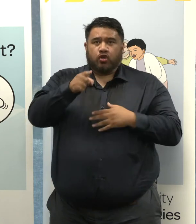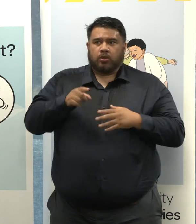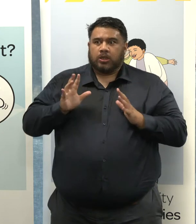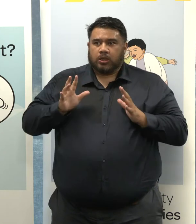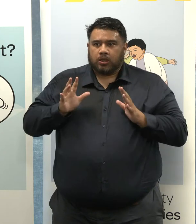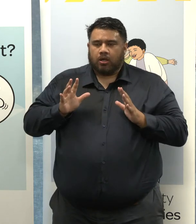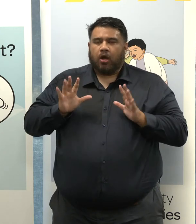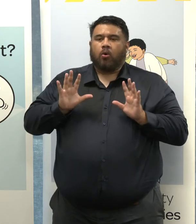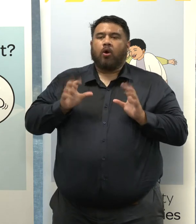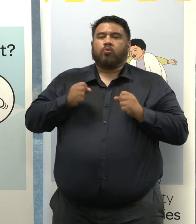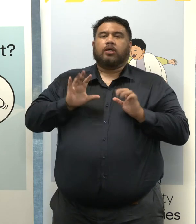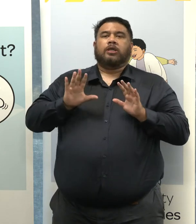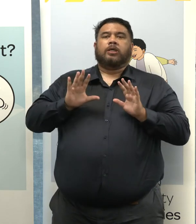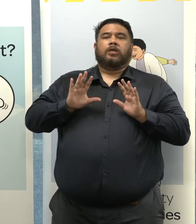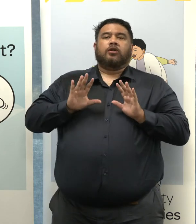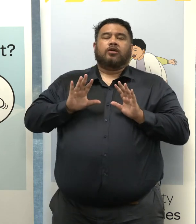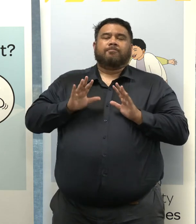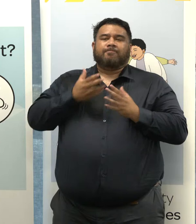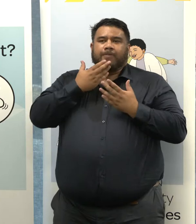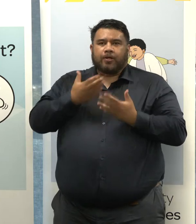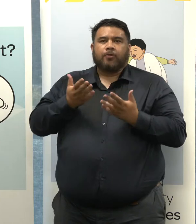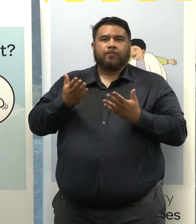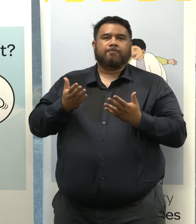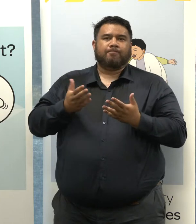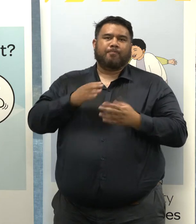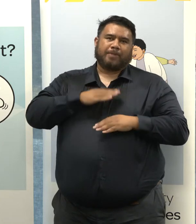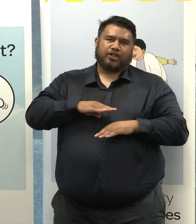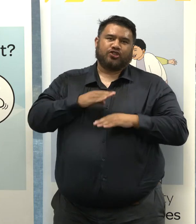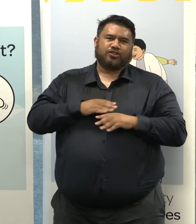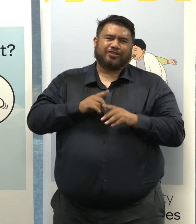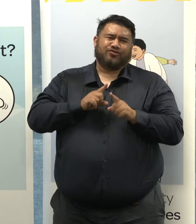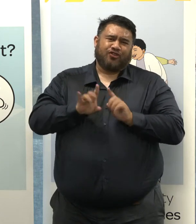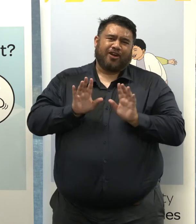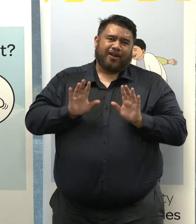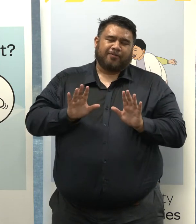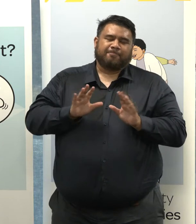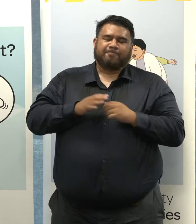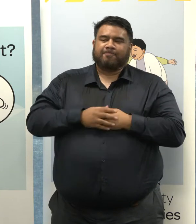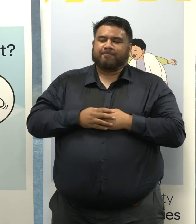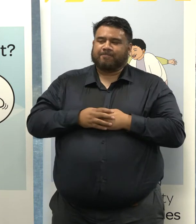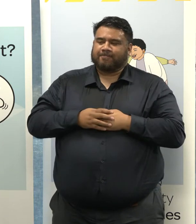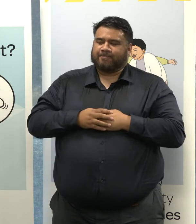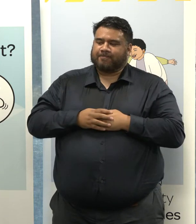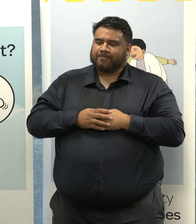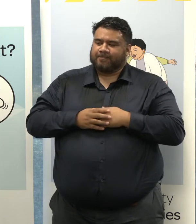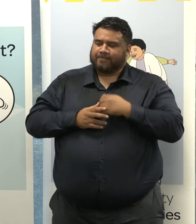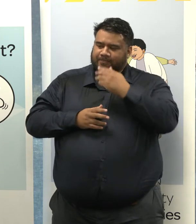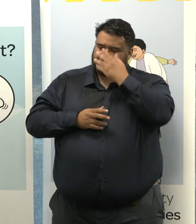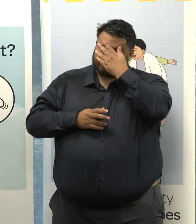And maybe saying that your doctor will ring you back in a few hours or having to delay